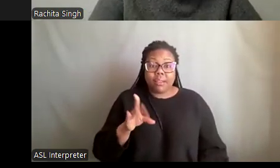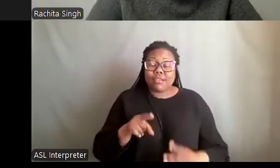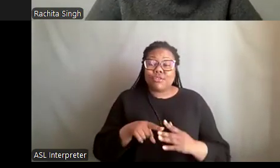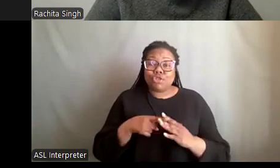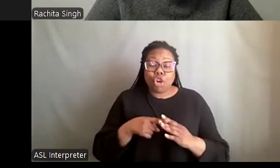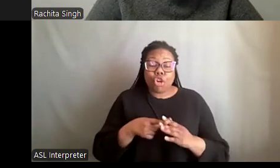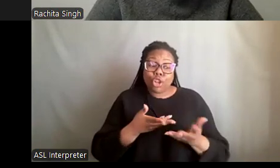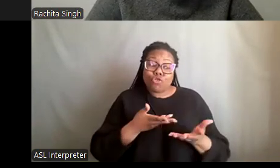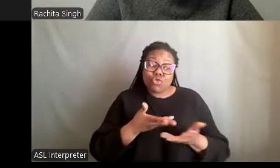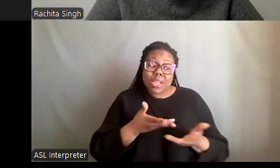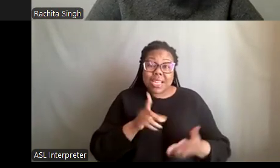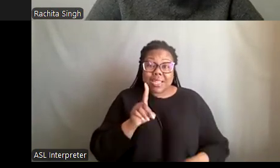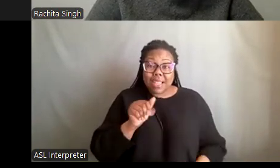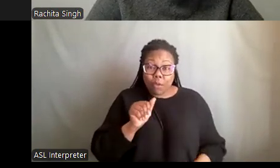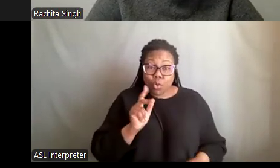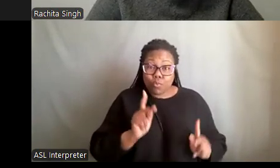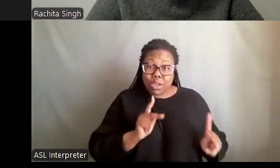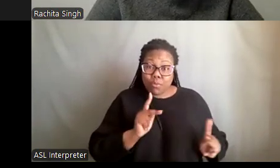used to do back in the day. They're going to start